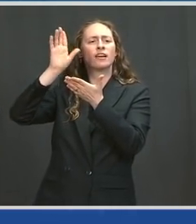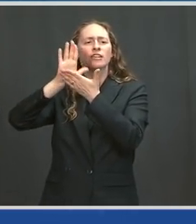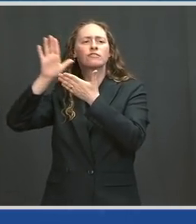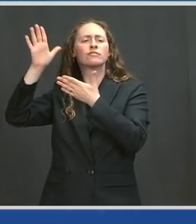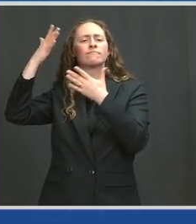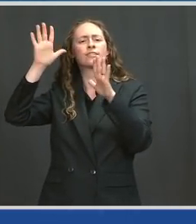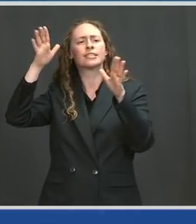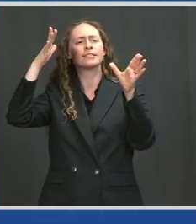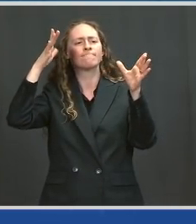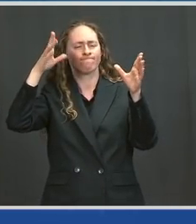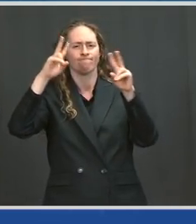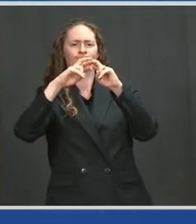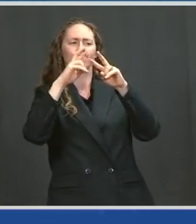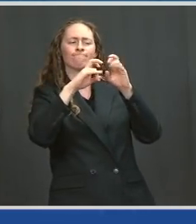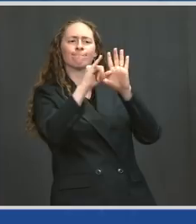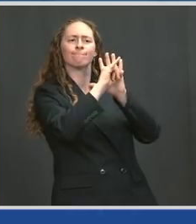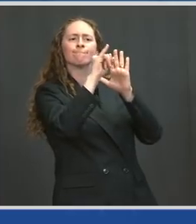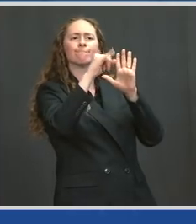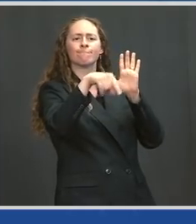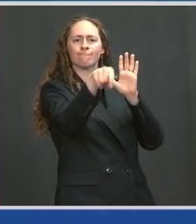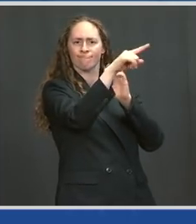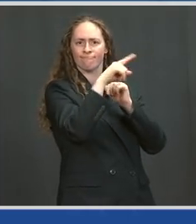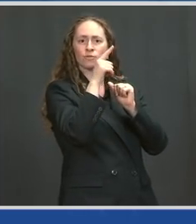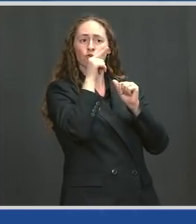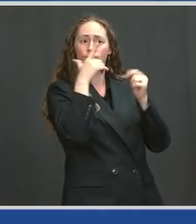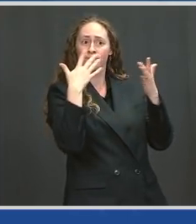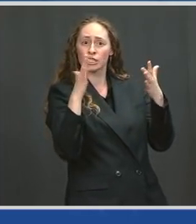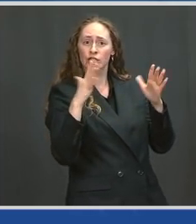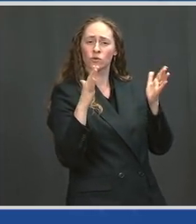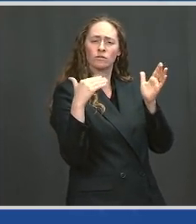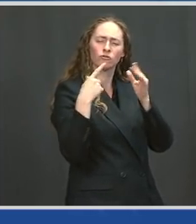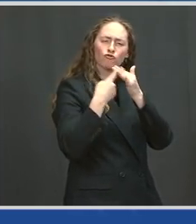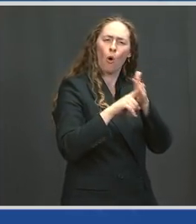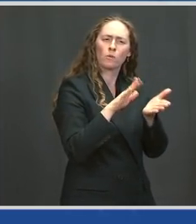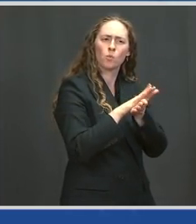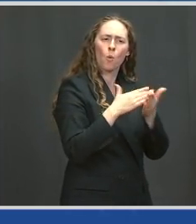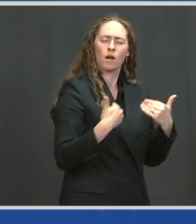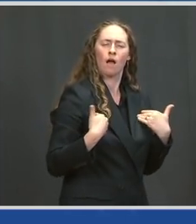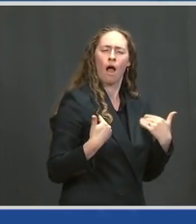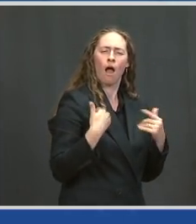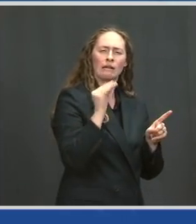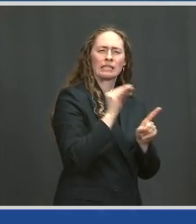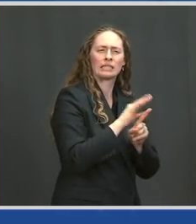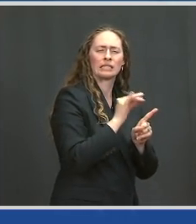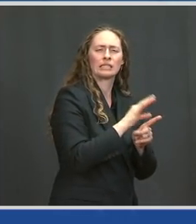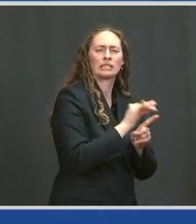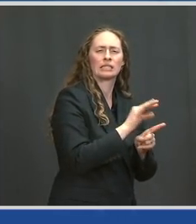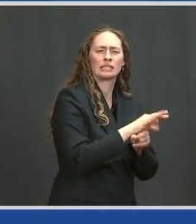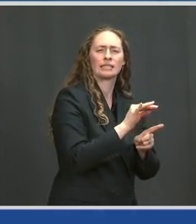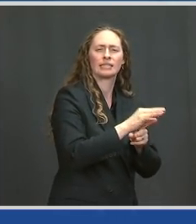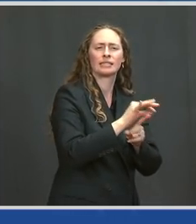no matter what background they come from -- No matter what, if they start school at three years old,